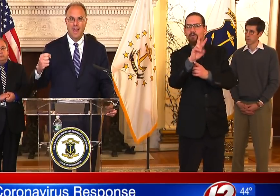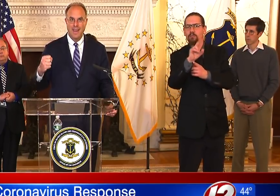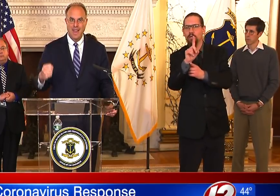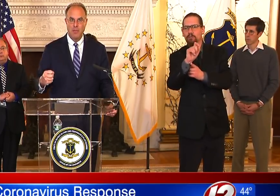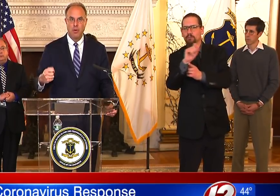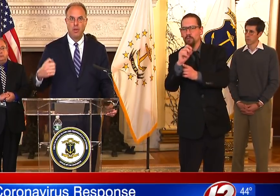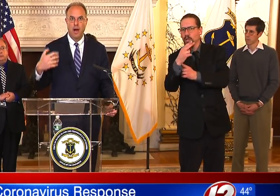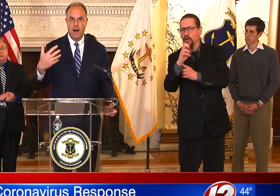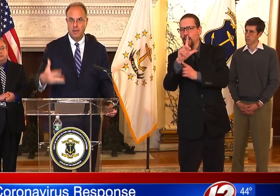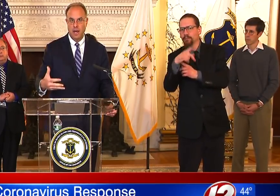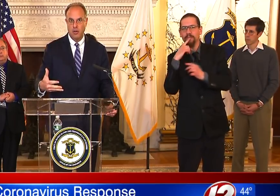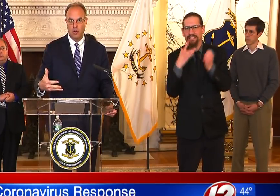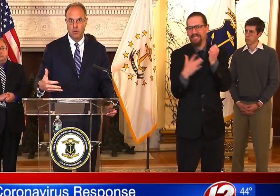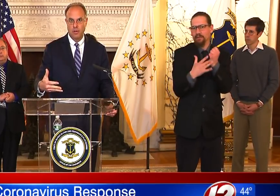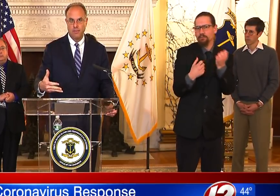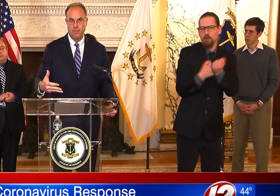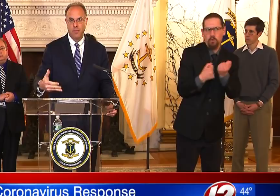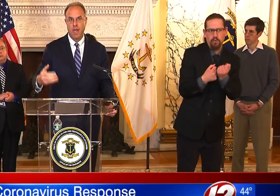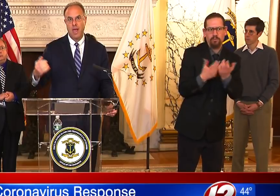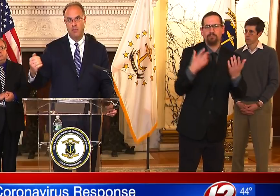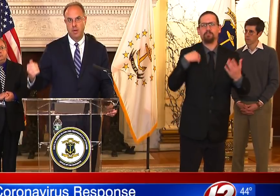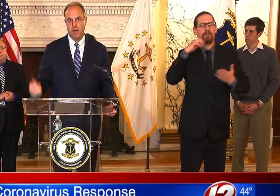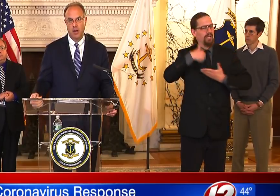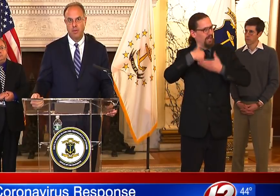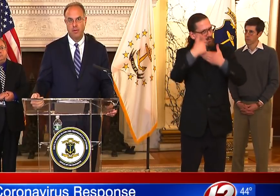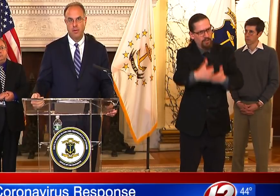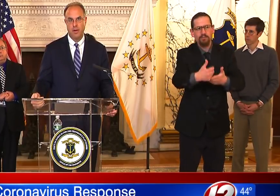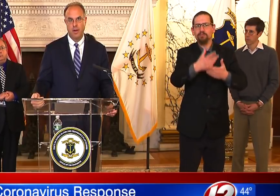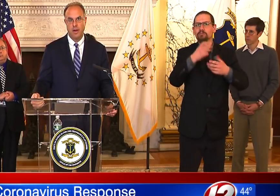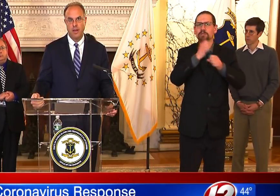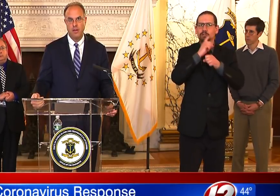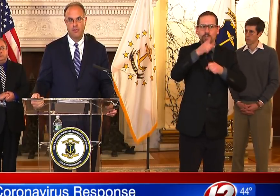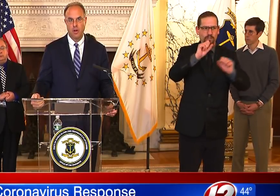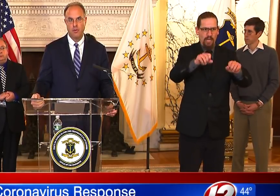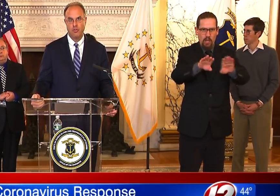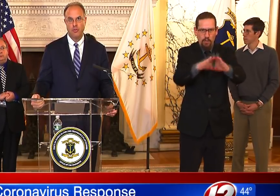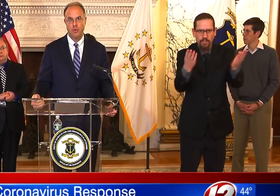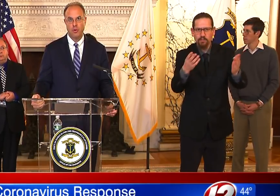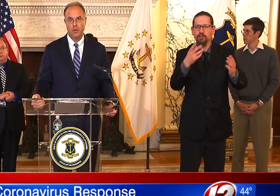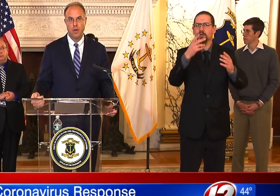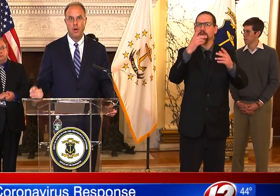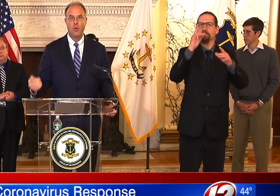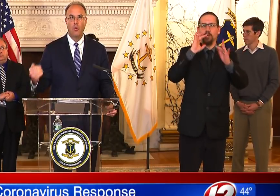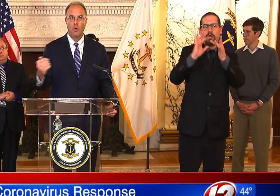REACH OUT TO OUR TECH-SUPPORT ADVISORS AT 521-HELP AND LET US